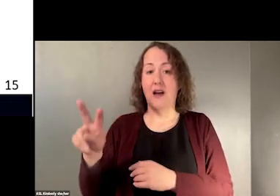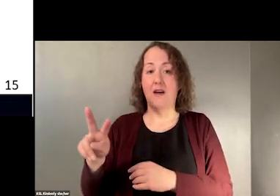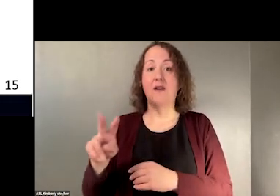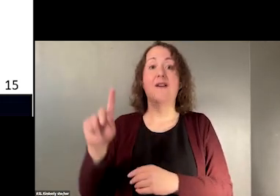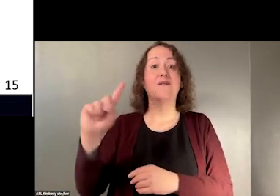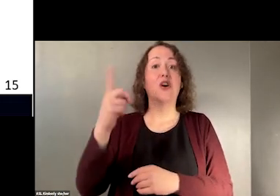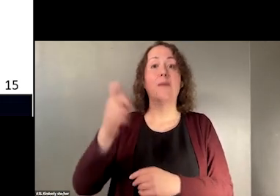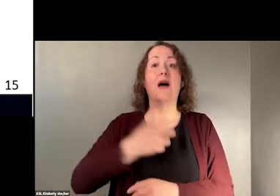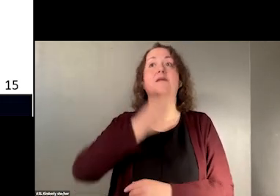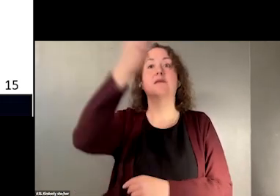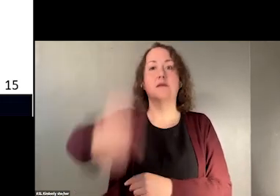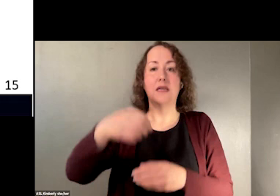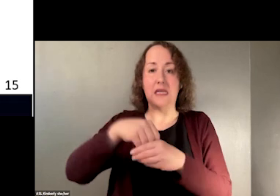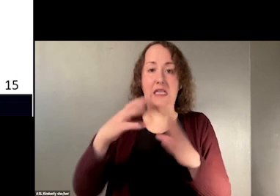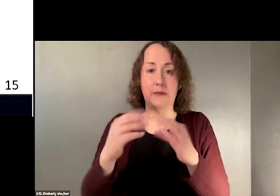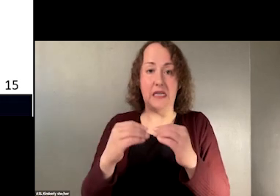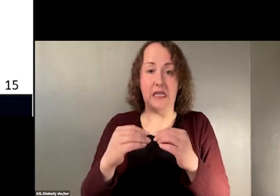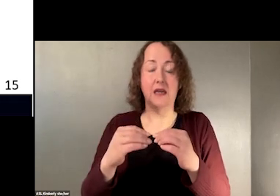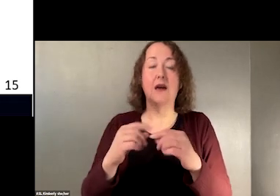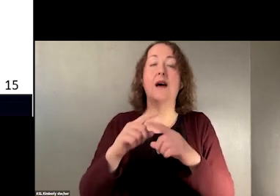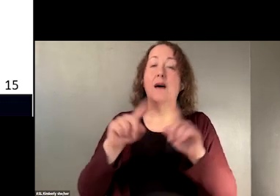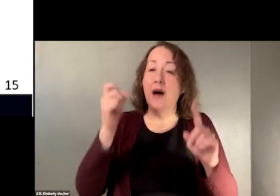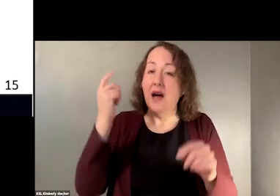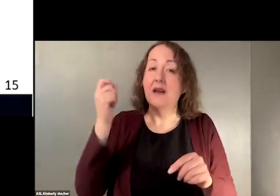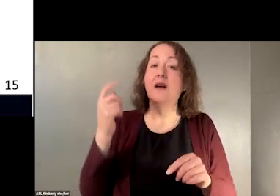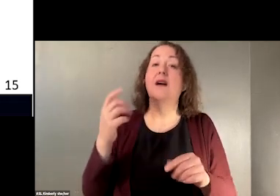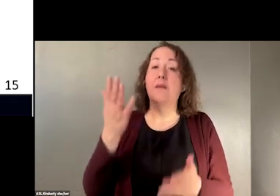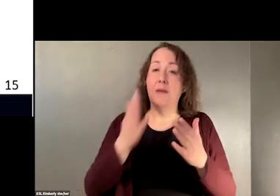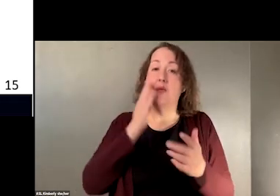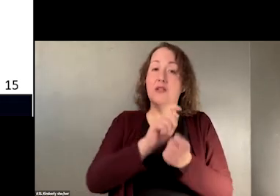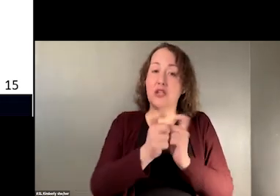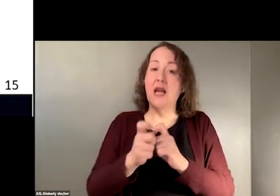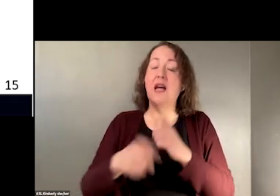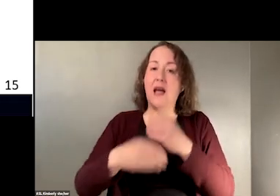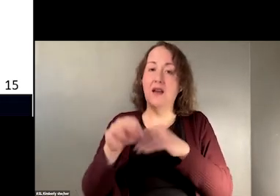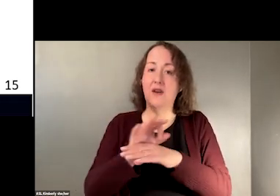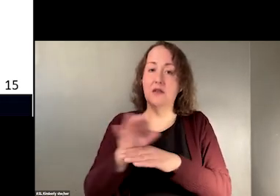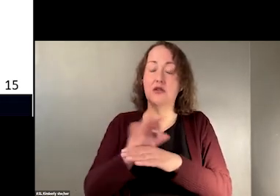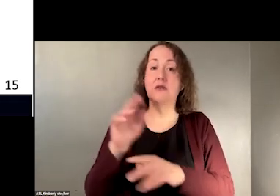However, we are looking at functionality in the future for individuals to be able to volunteer